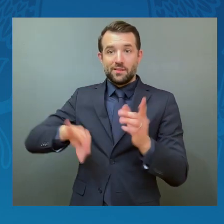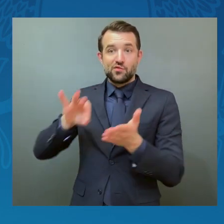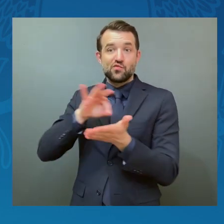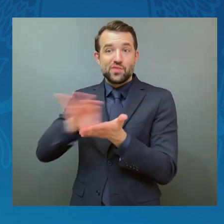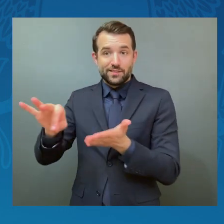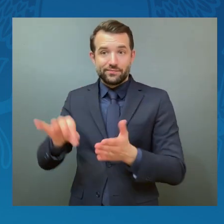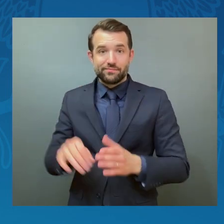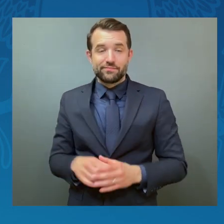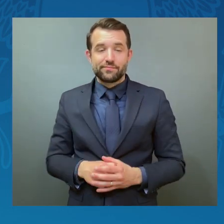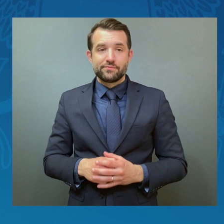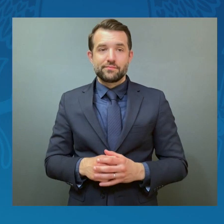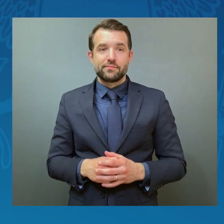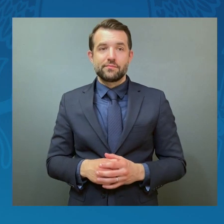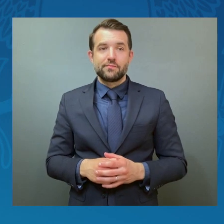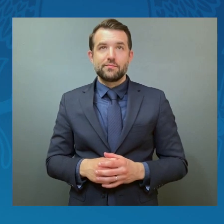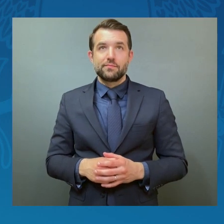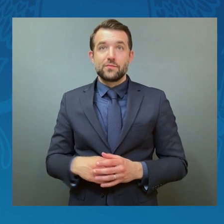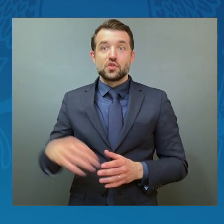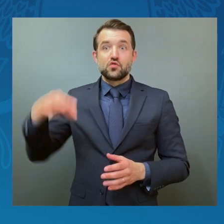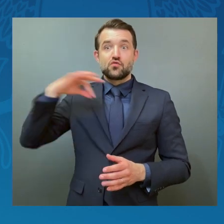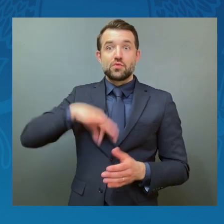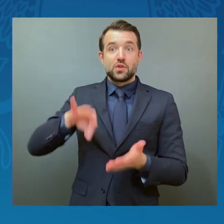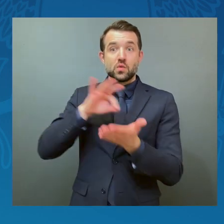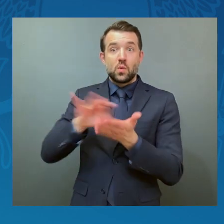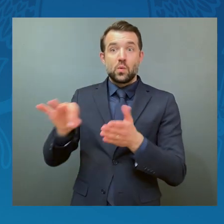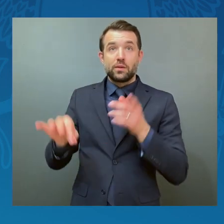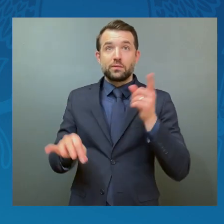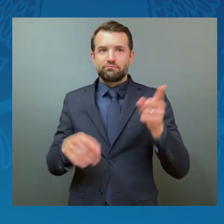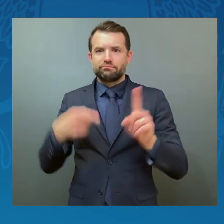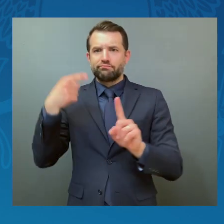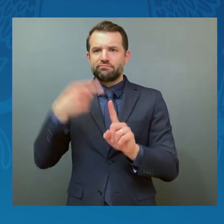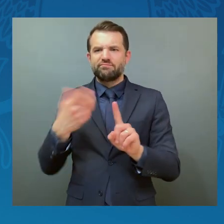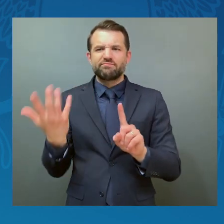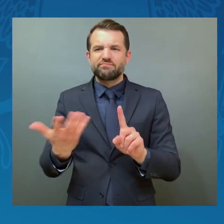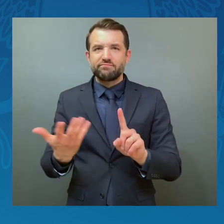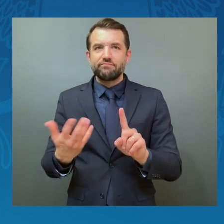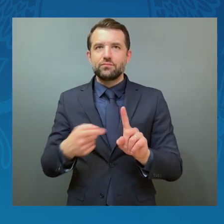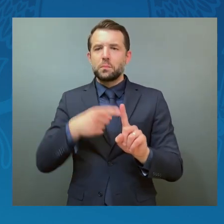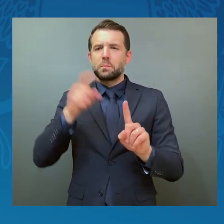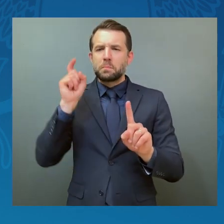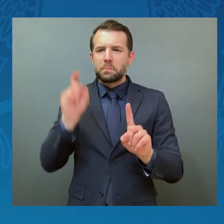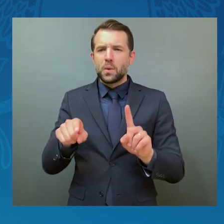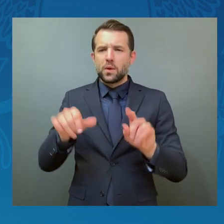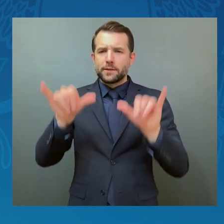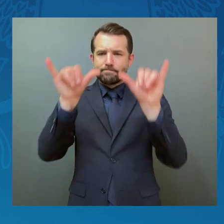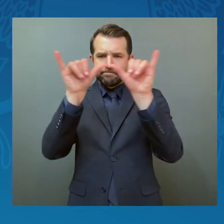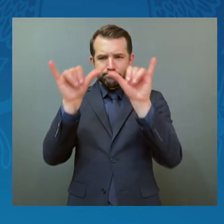So credit scores essentially are supposed to measure how responsible you are with your money.